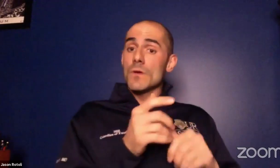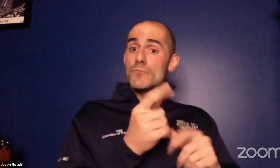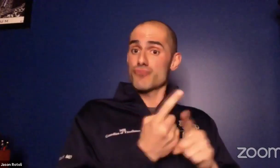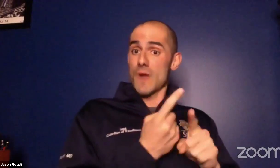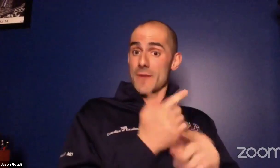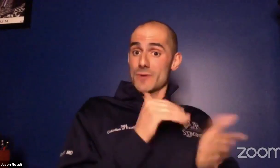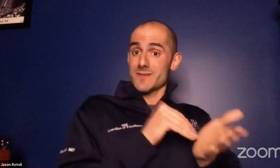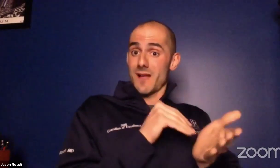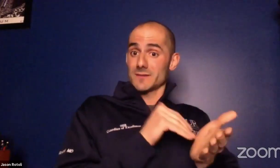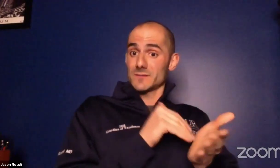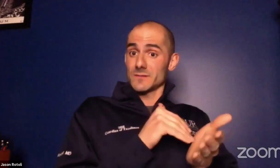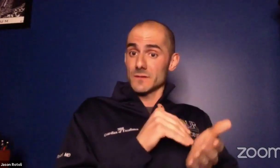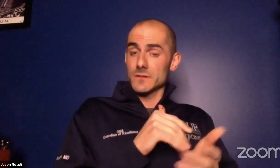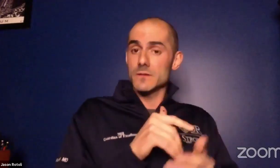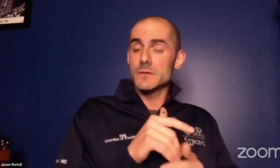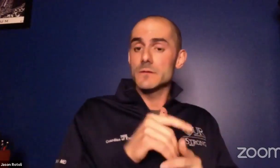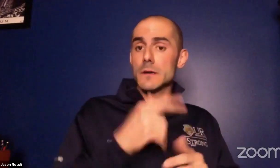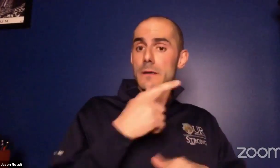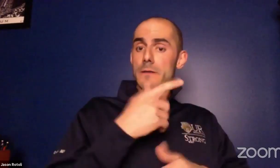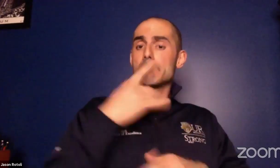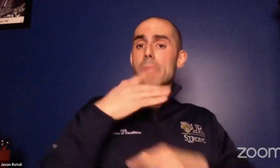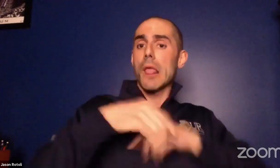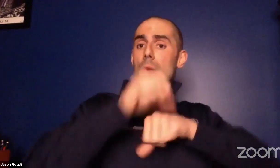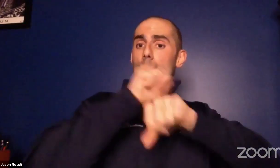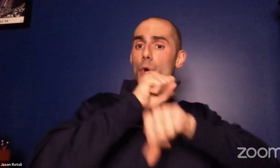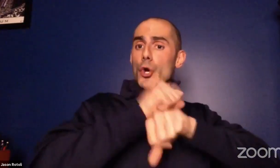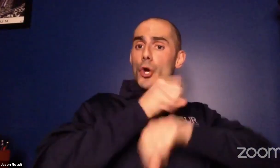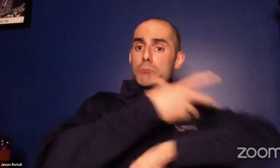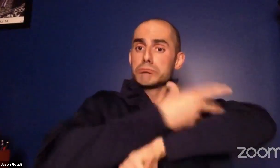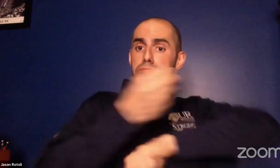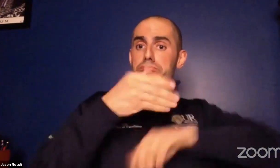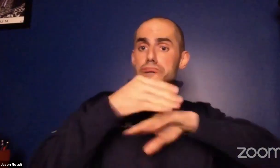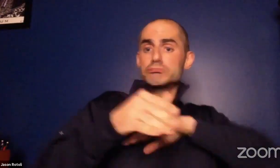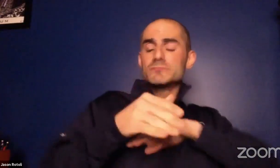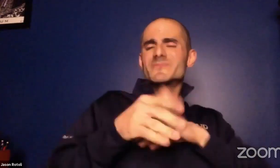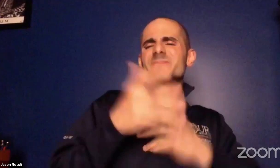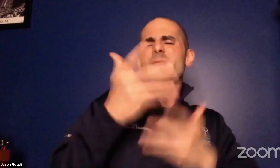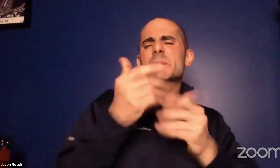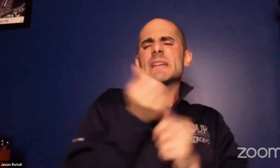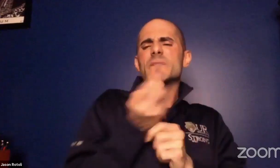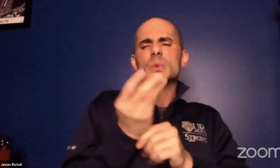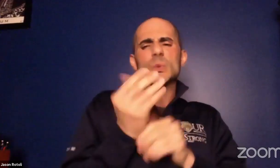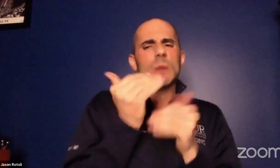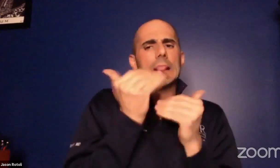emergency room often they may know that person, but most the time they're not known by the